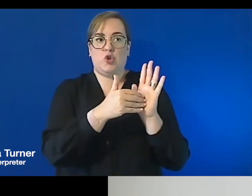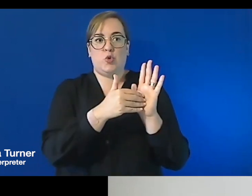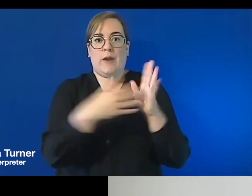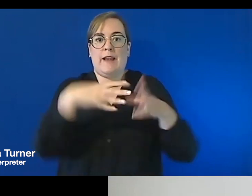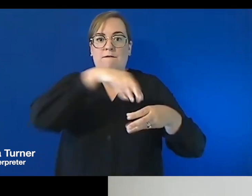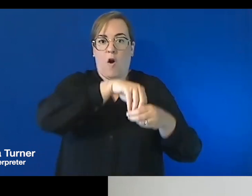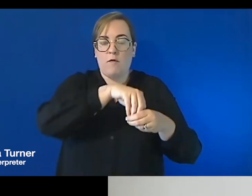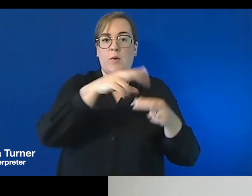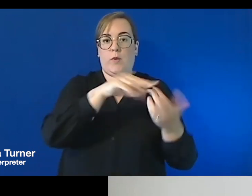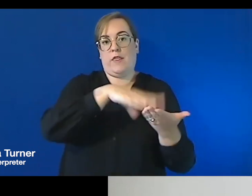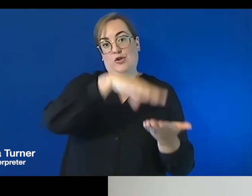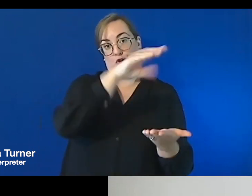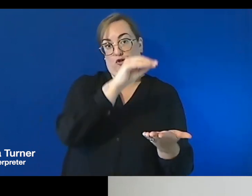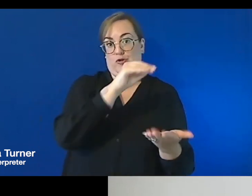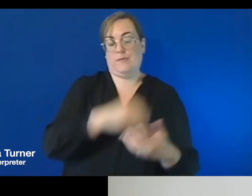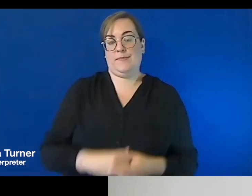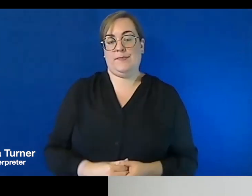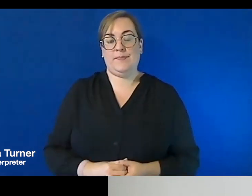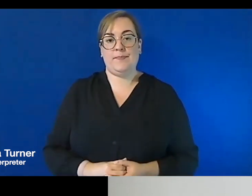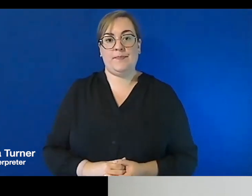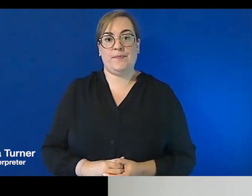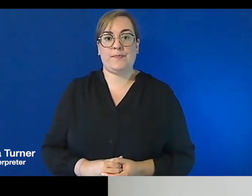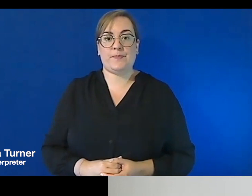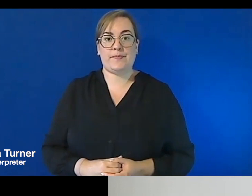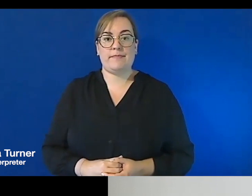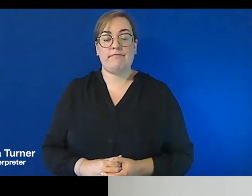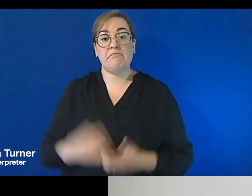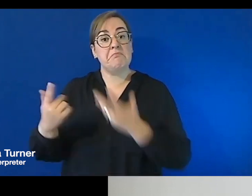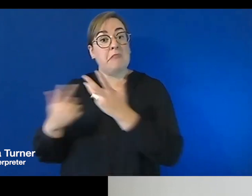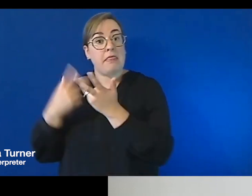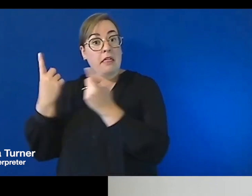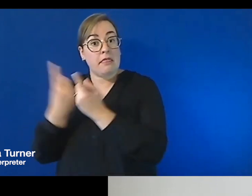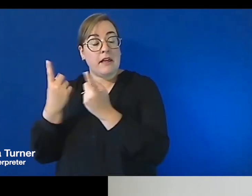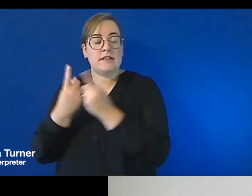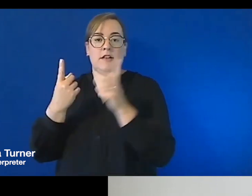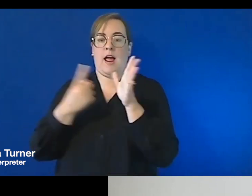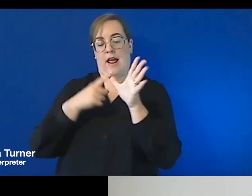Other things and I mentioned it before, is that AI ethics, Just one month ago,